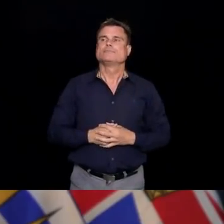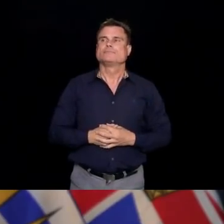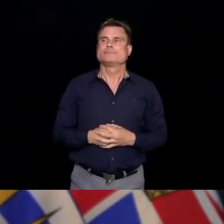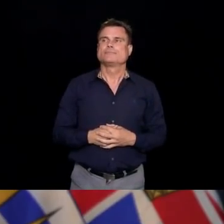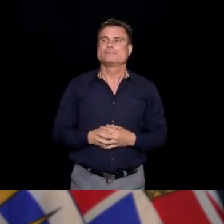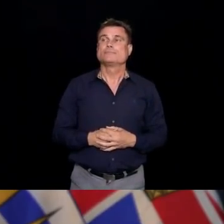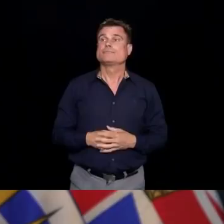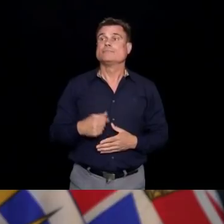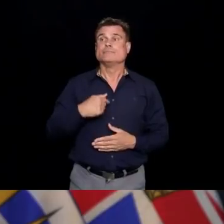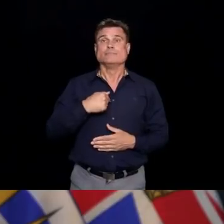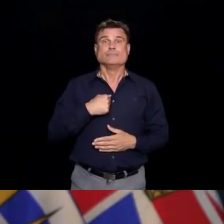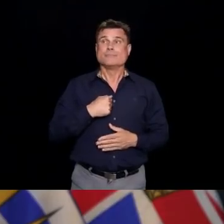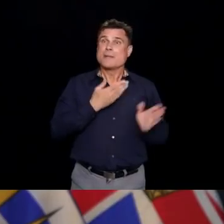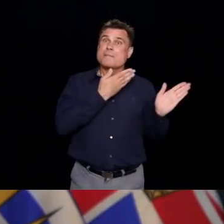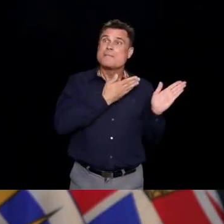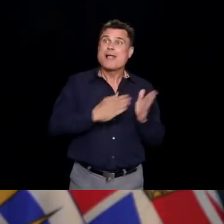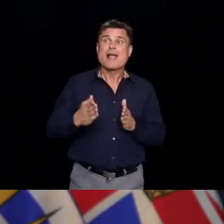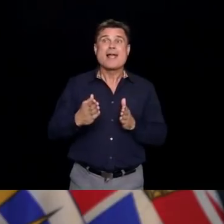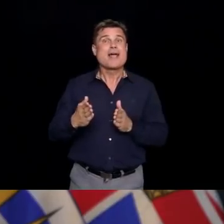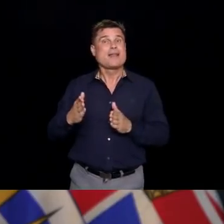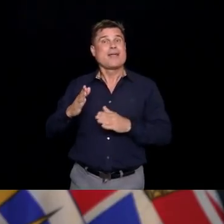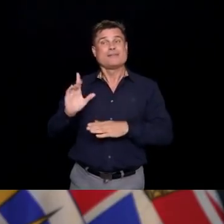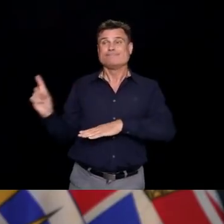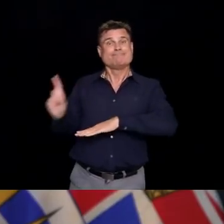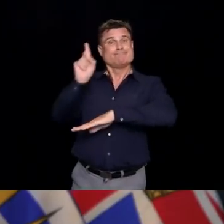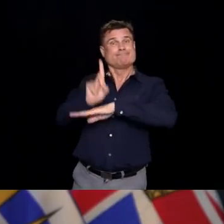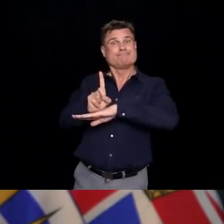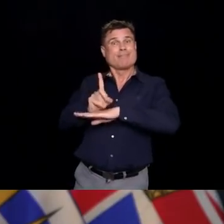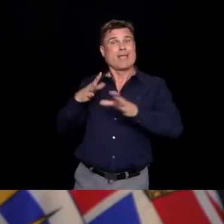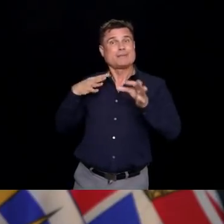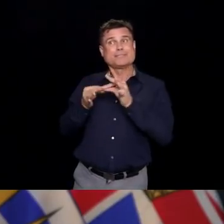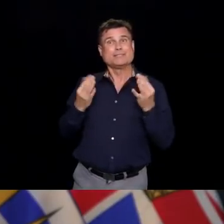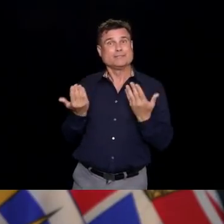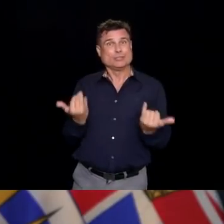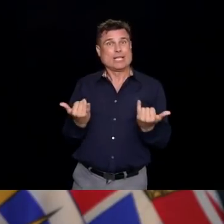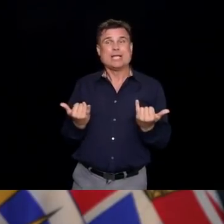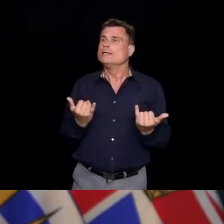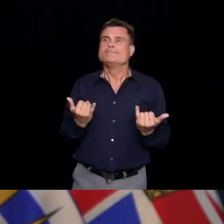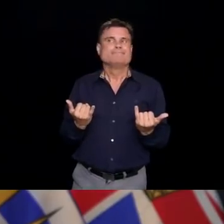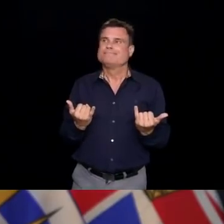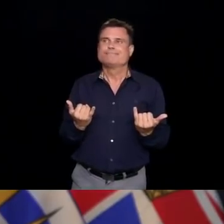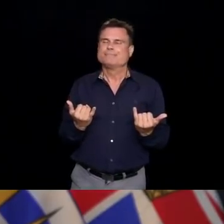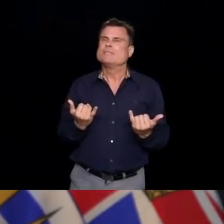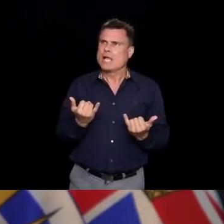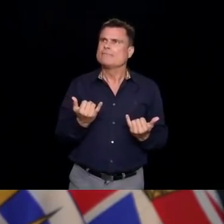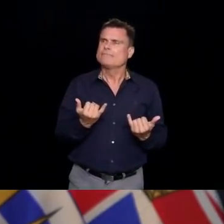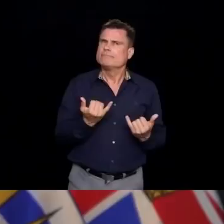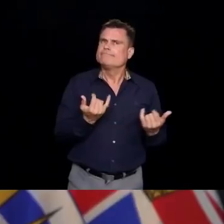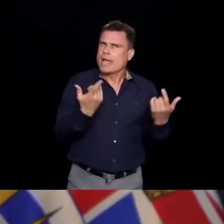I while we had not planned to have a media